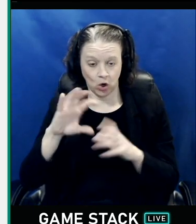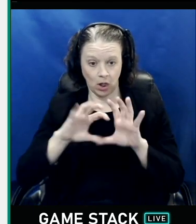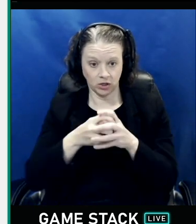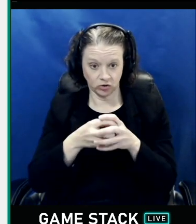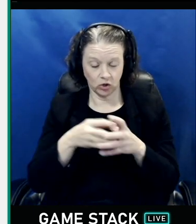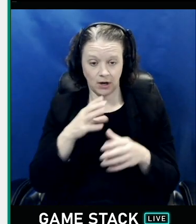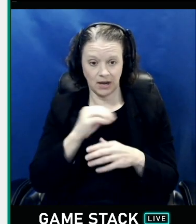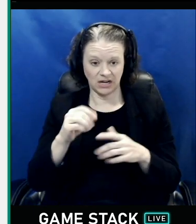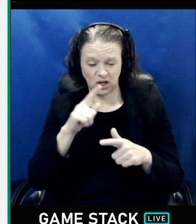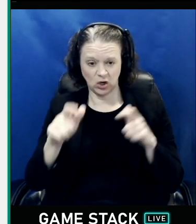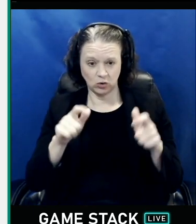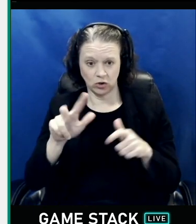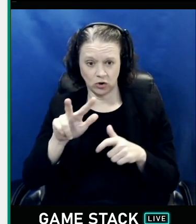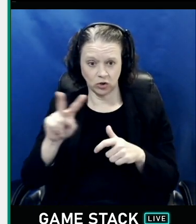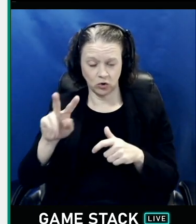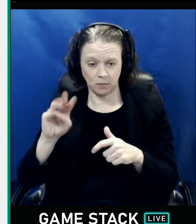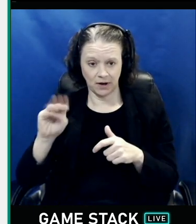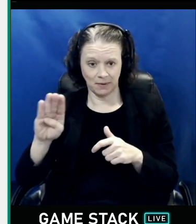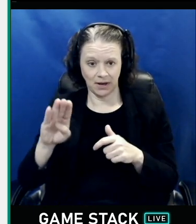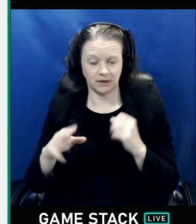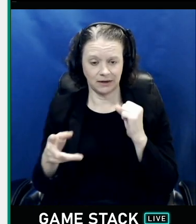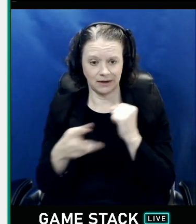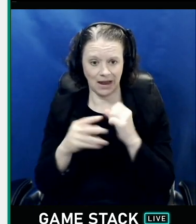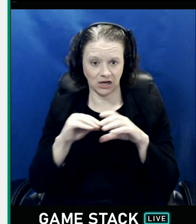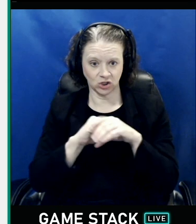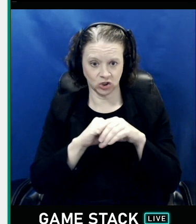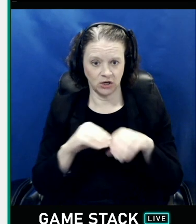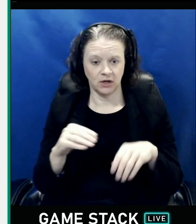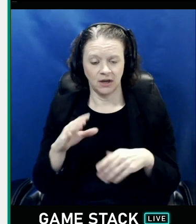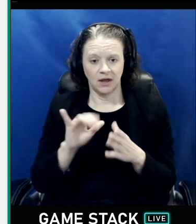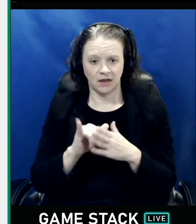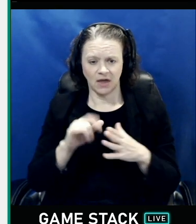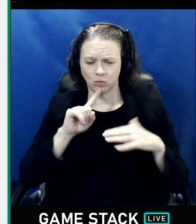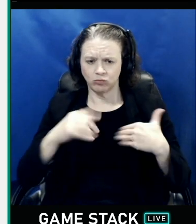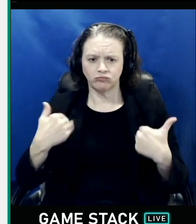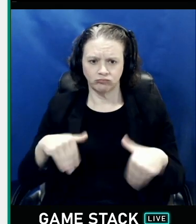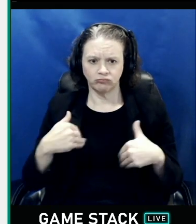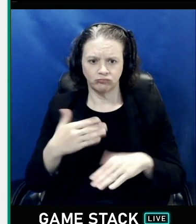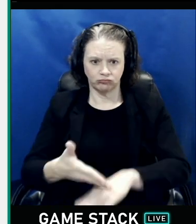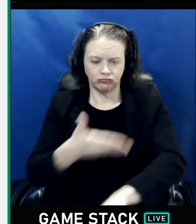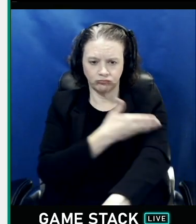This change greatly improved cache hit rate and reduced data fabric contention for some applications.